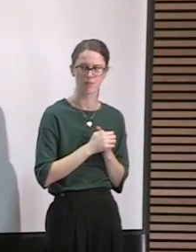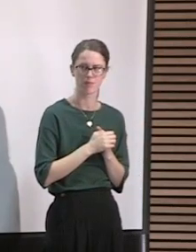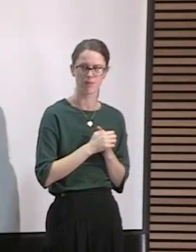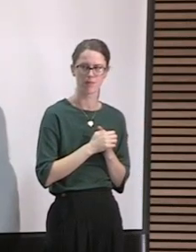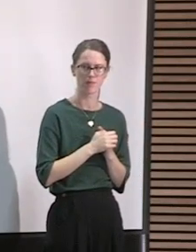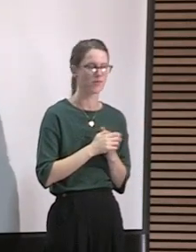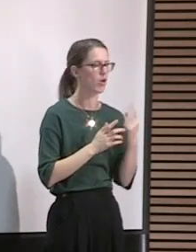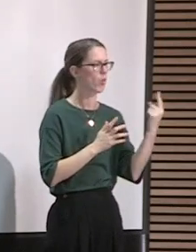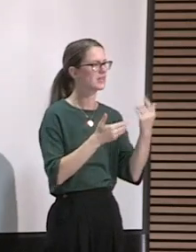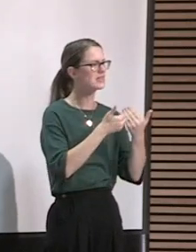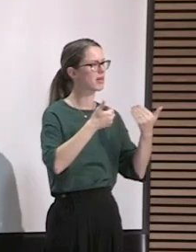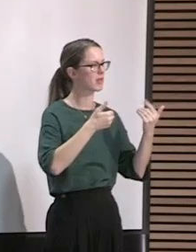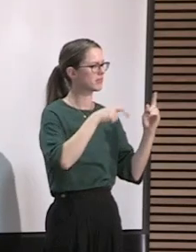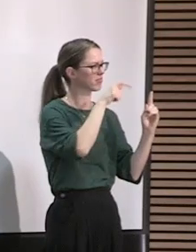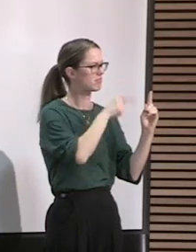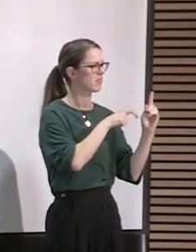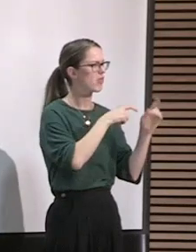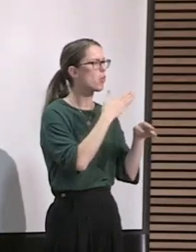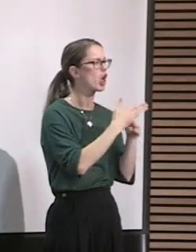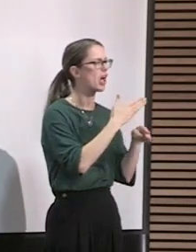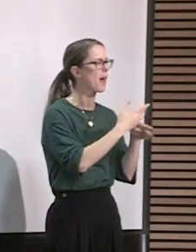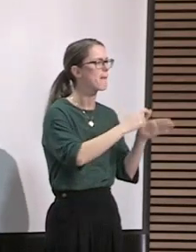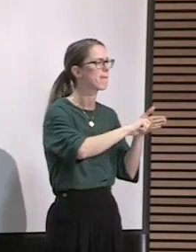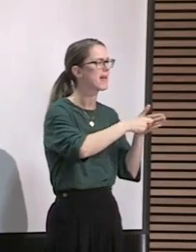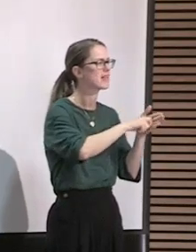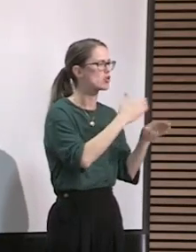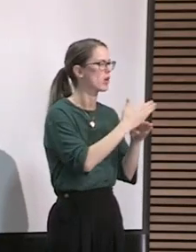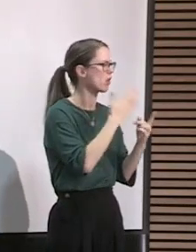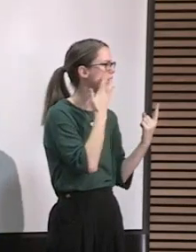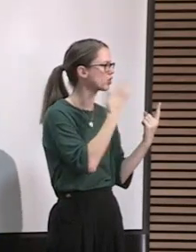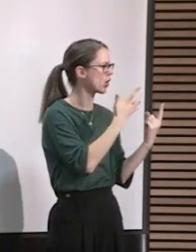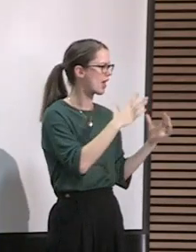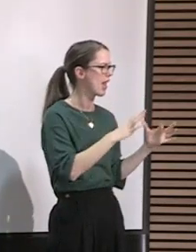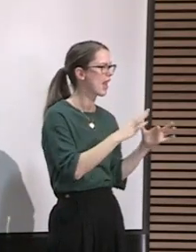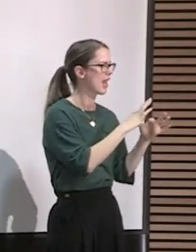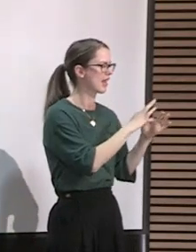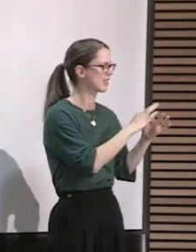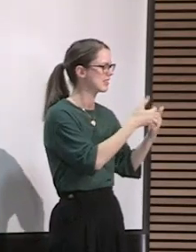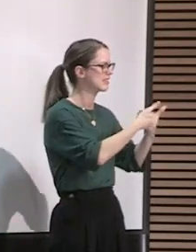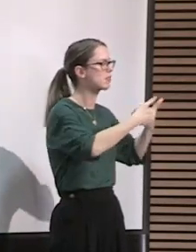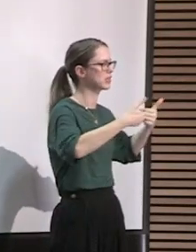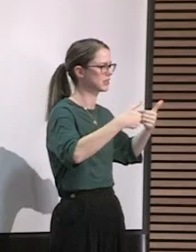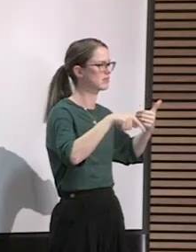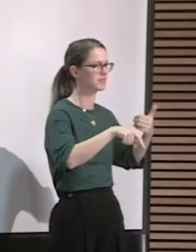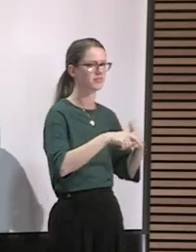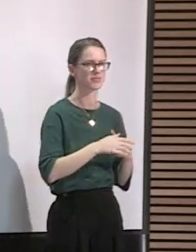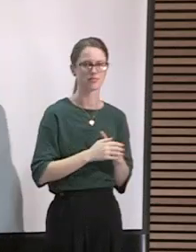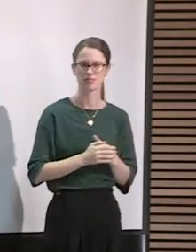ones that hadn't been linked or we consider are associated with the cluster. Then of course there is the one